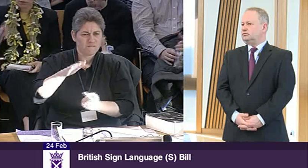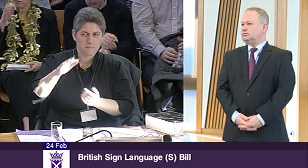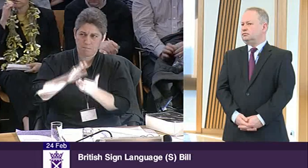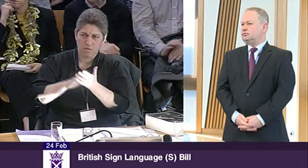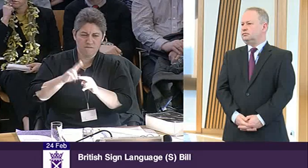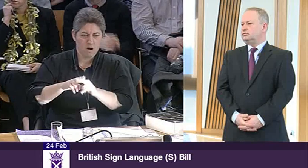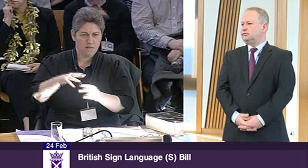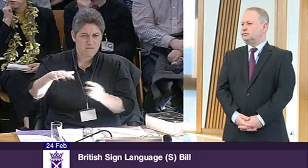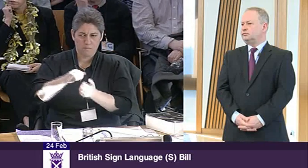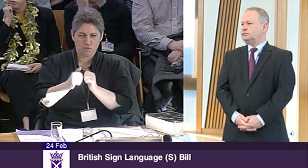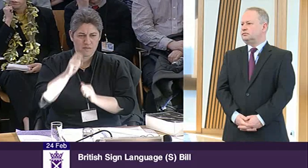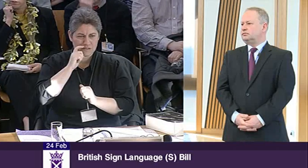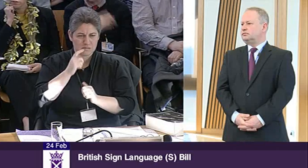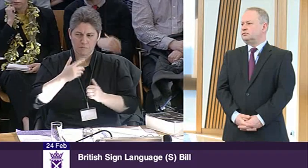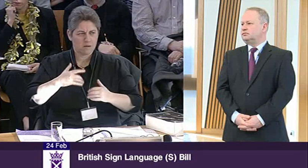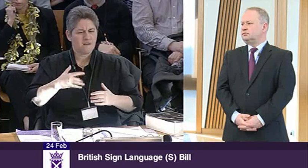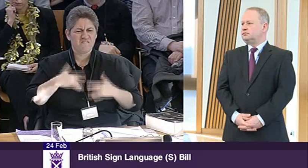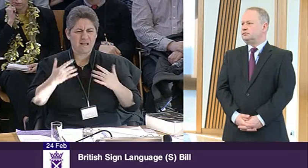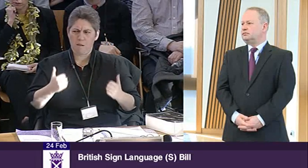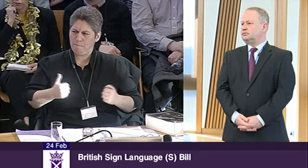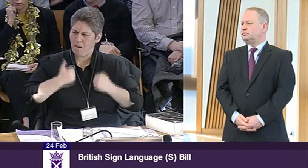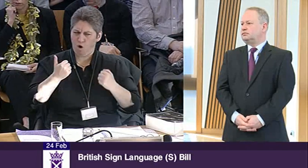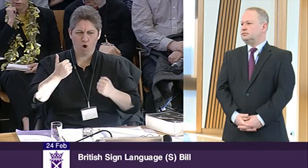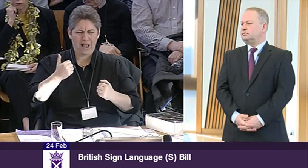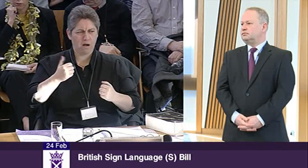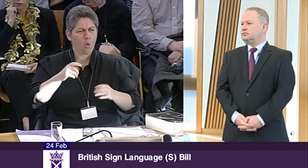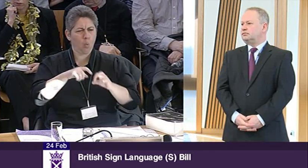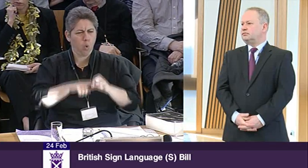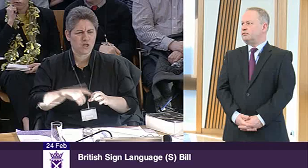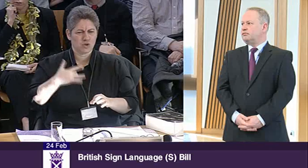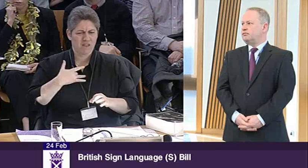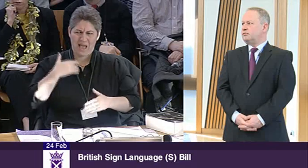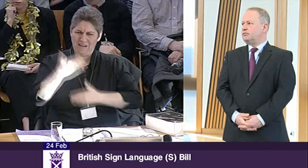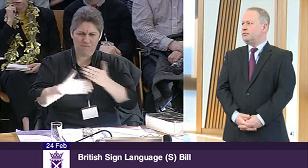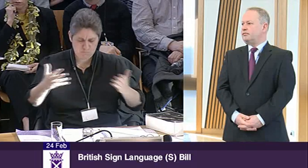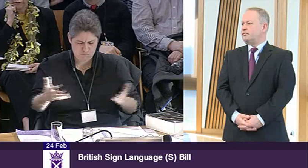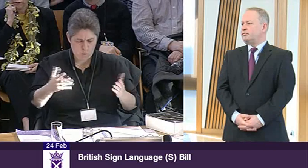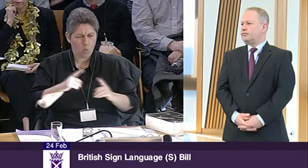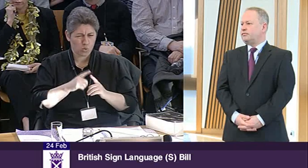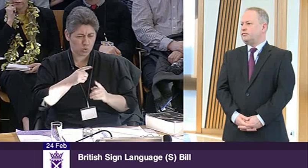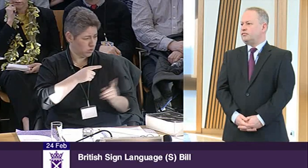the language in the wider community, people who have deaf children will be able to communicate